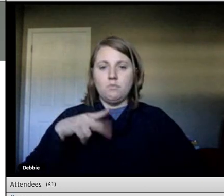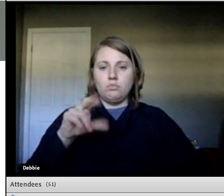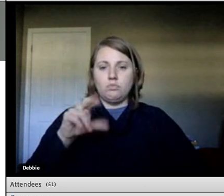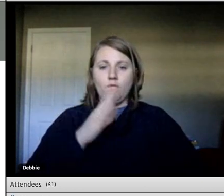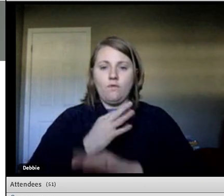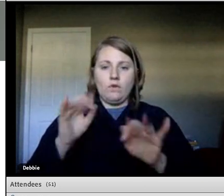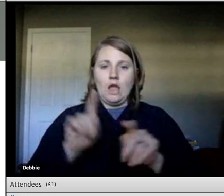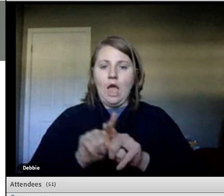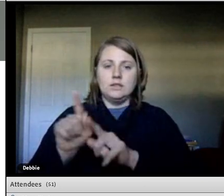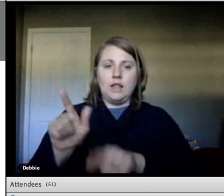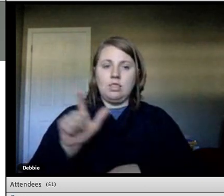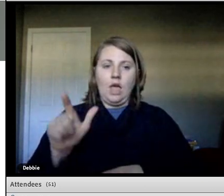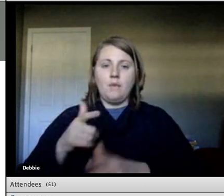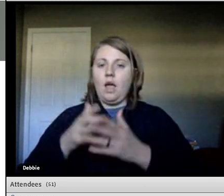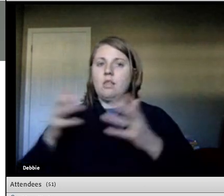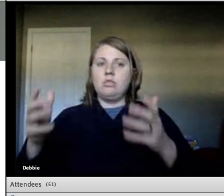of sending documents and stuff to them.